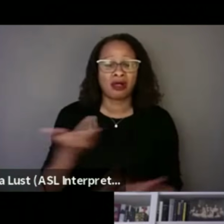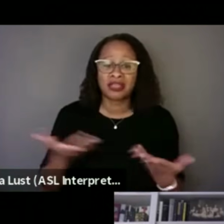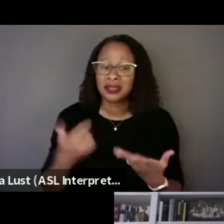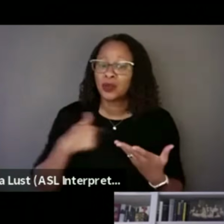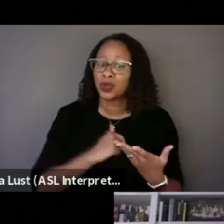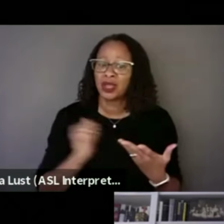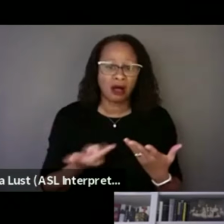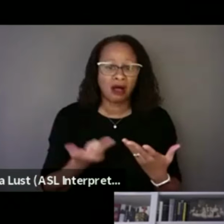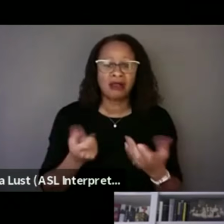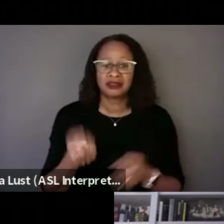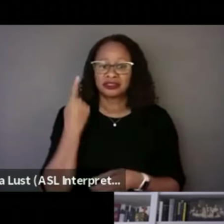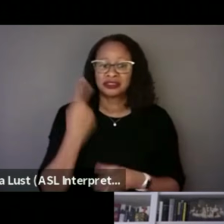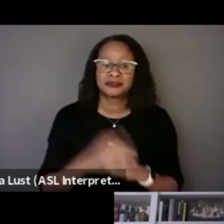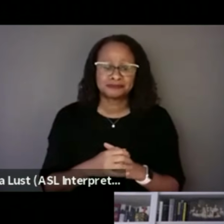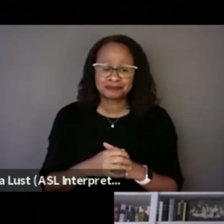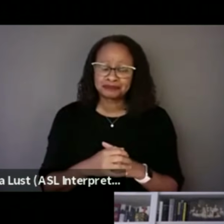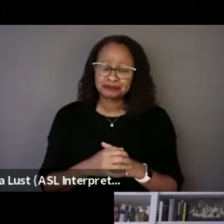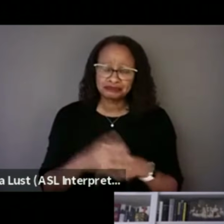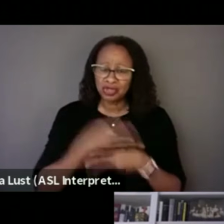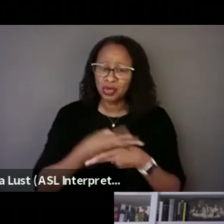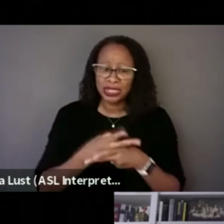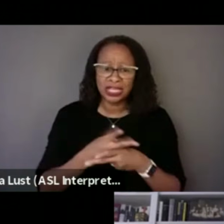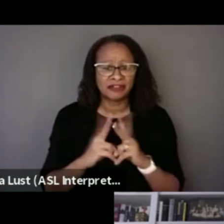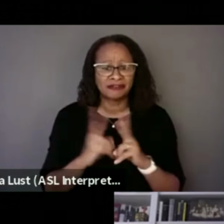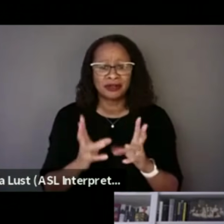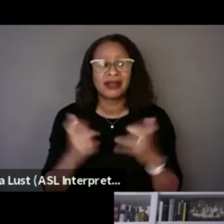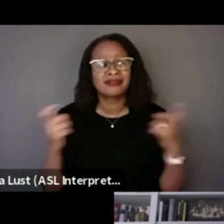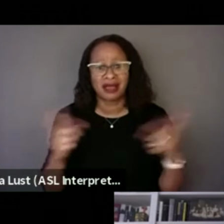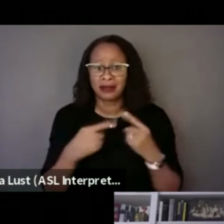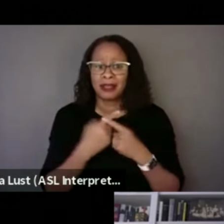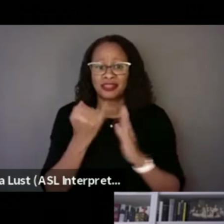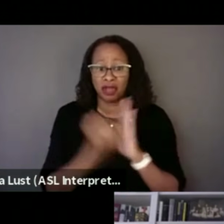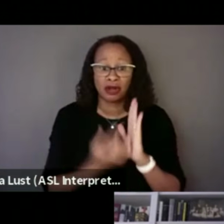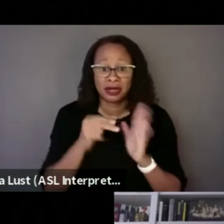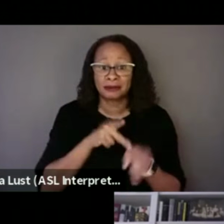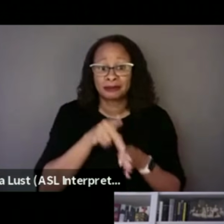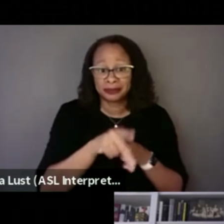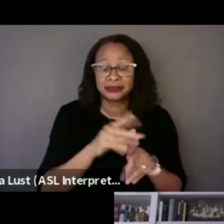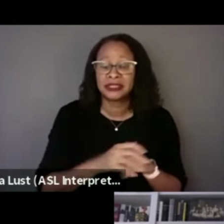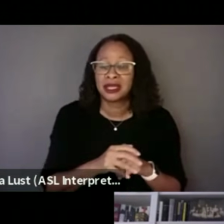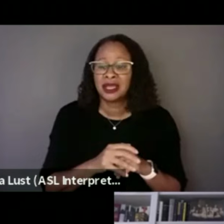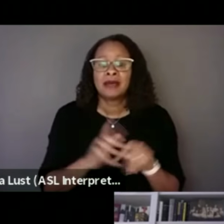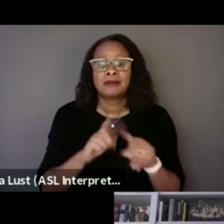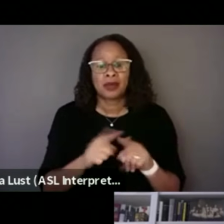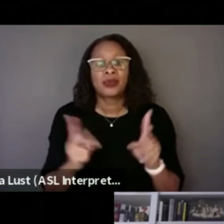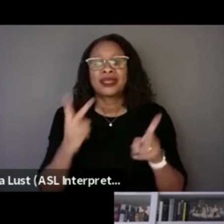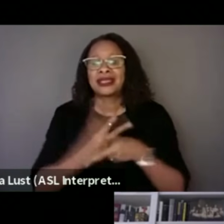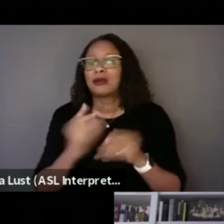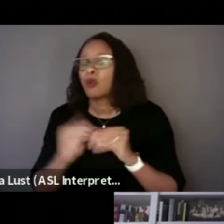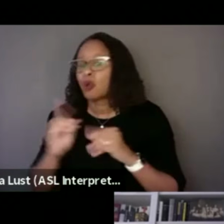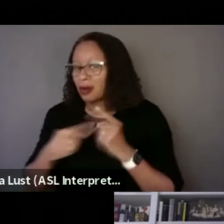like we care desperately about the art and the professionalism, but we care more about these people and the way we get there.